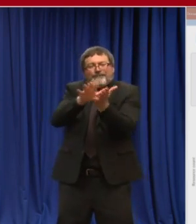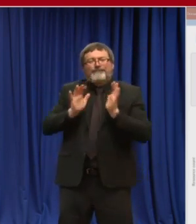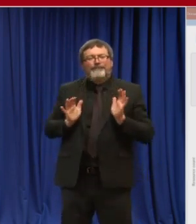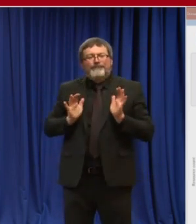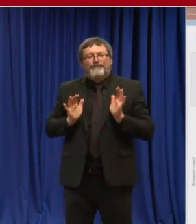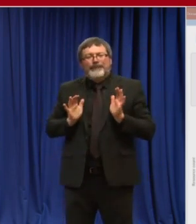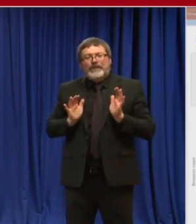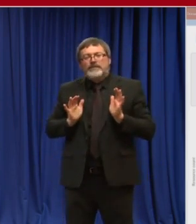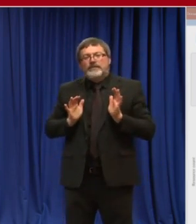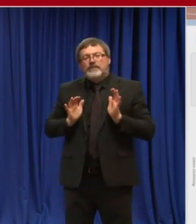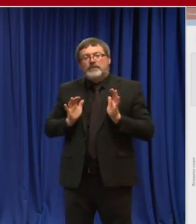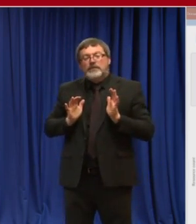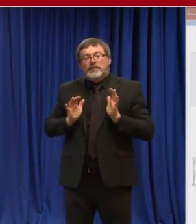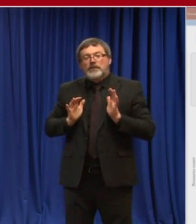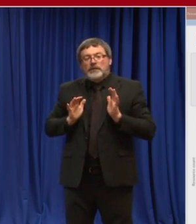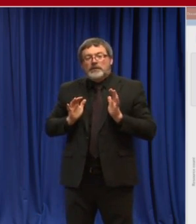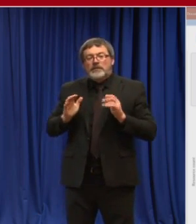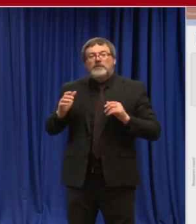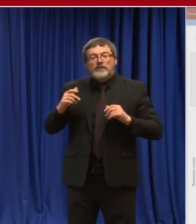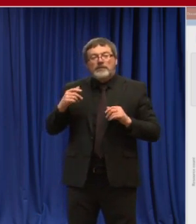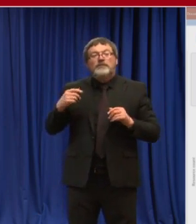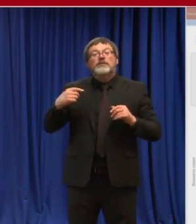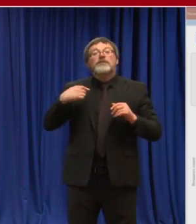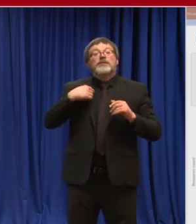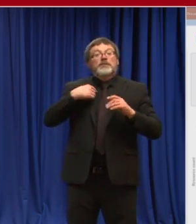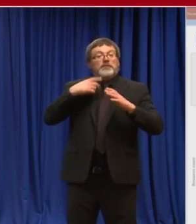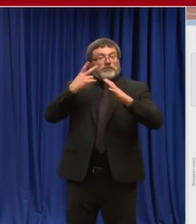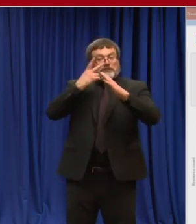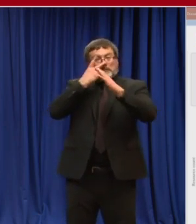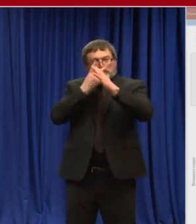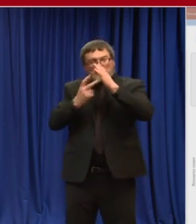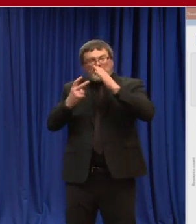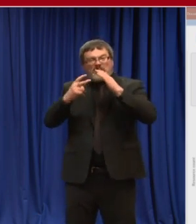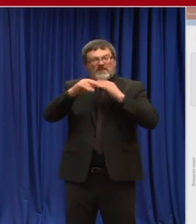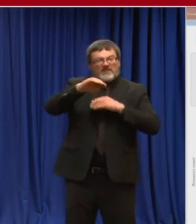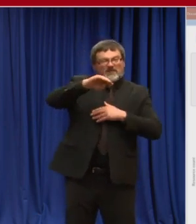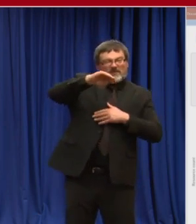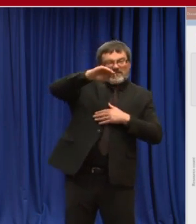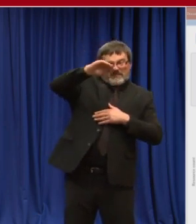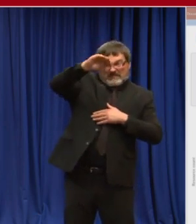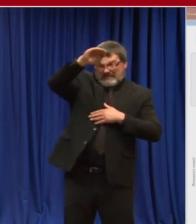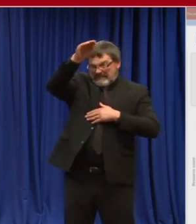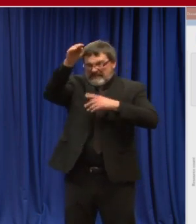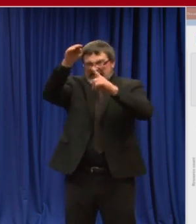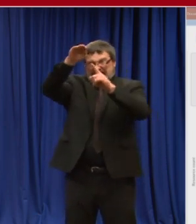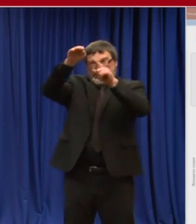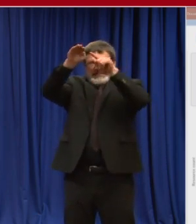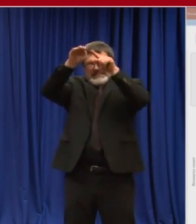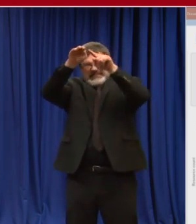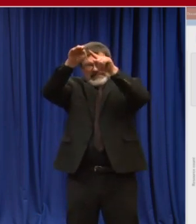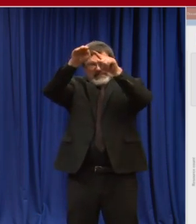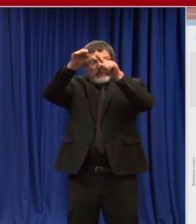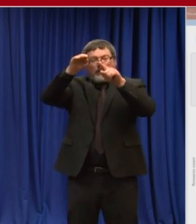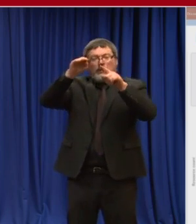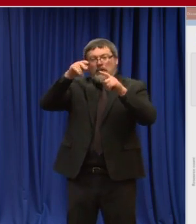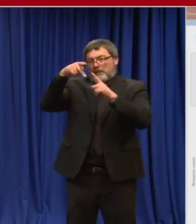WE BELIEVE THAT THERE’S A HIGH LIKELIHOOD FOR A POTENTIAL PEAK IN NEW HAMPSHIRE SOMETIME WITHIN THE NEXT SEVERAL WEEKS.